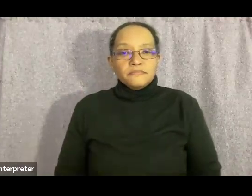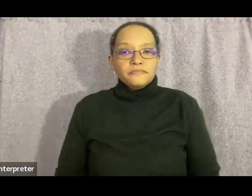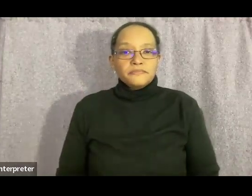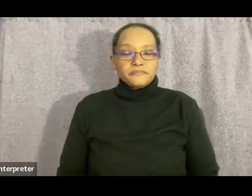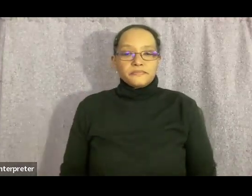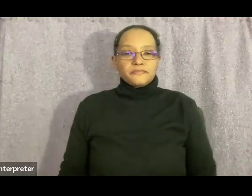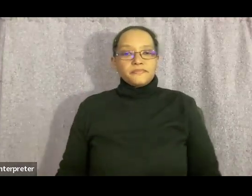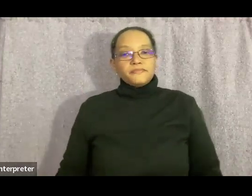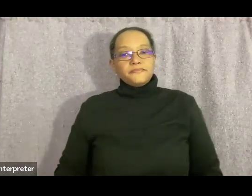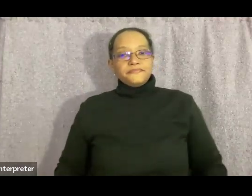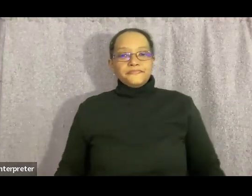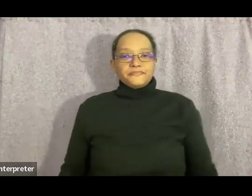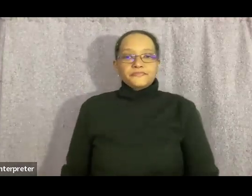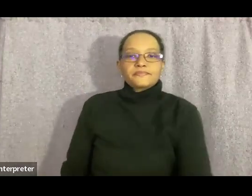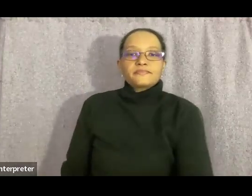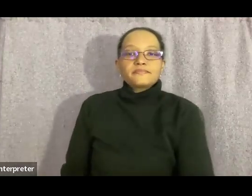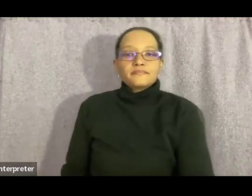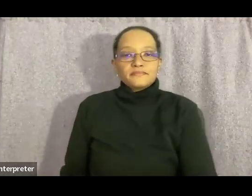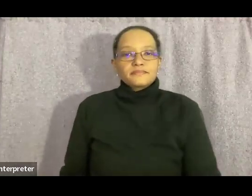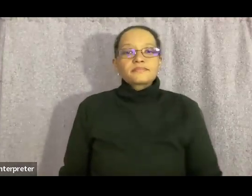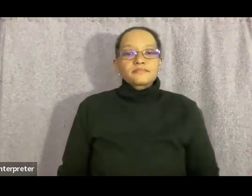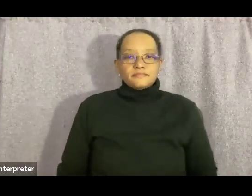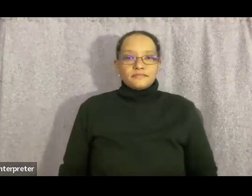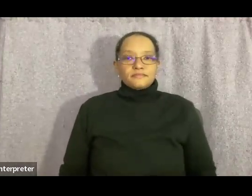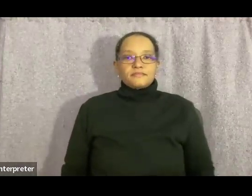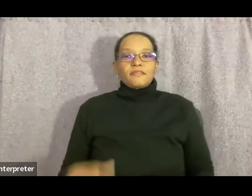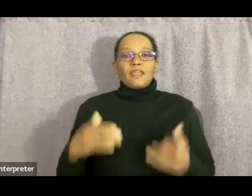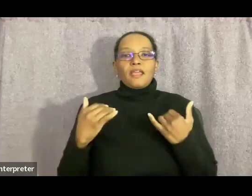Excuse me. Let's do a deep neck stretch.